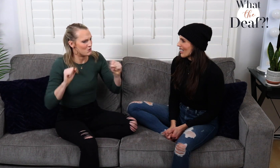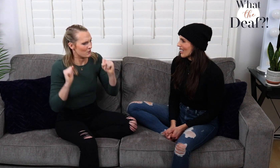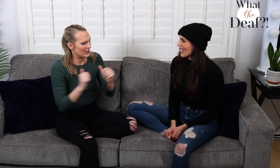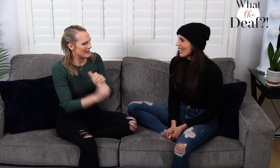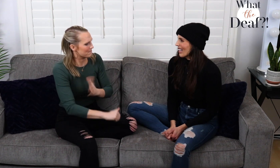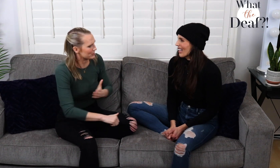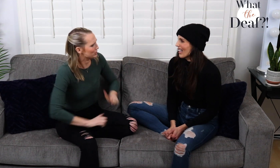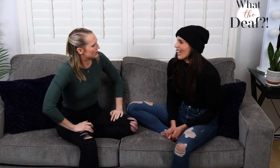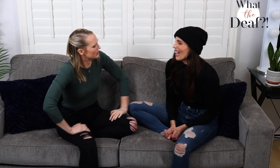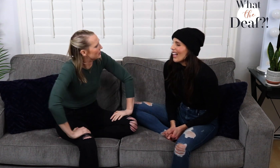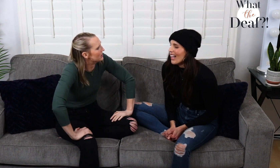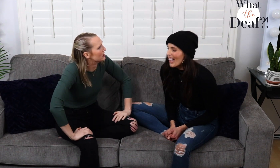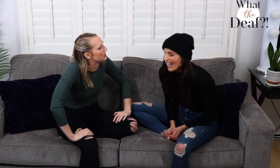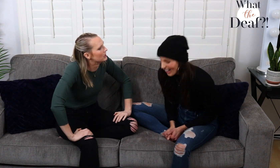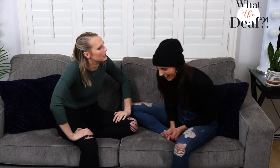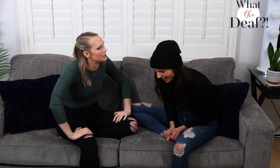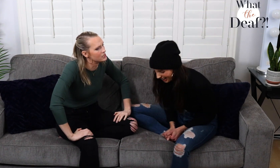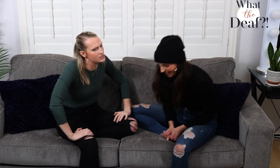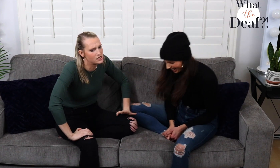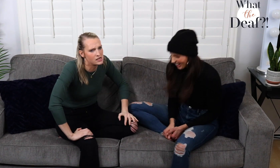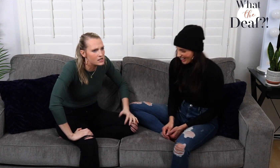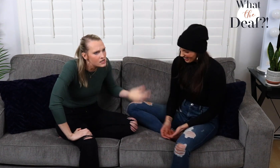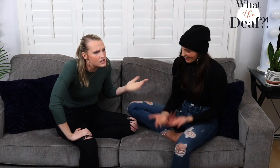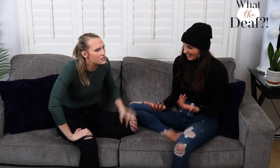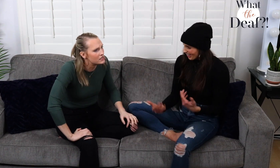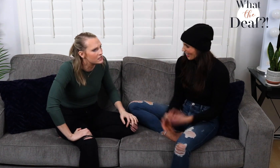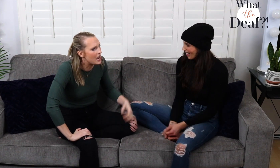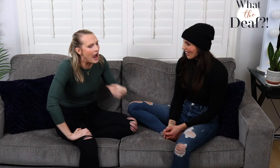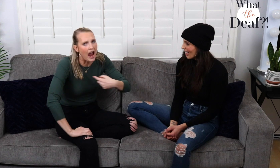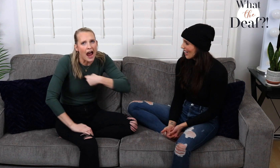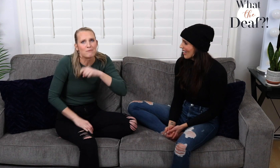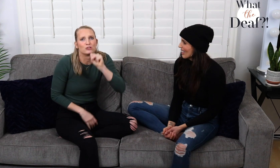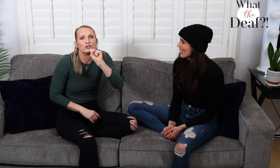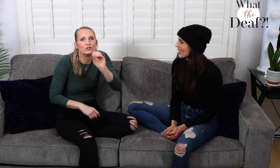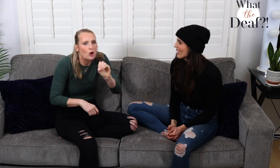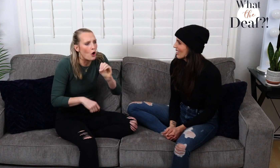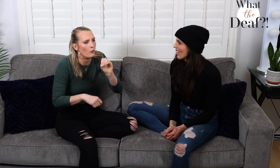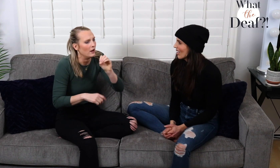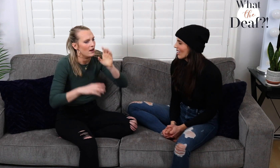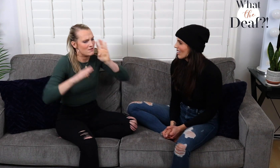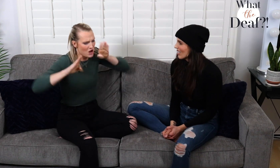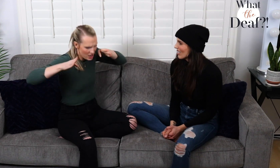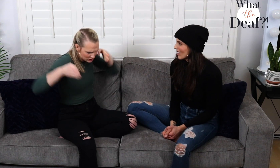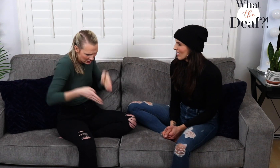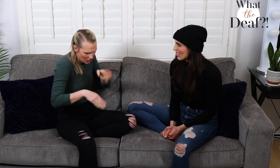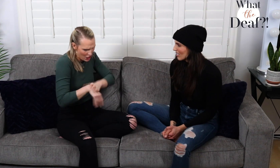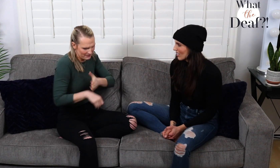hearing people work out with music?” I am so focused